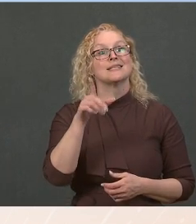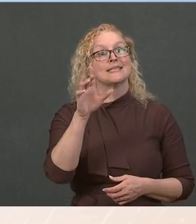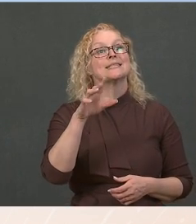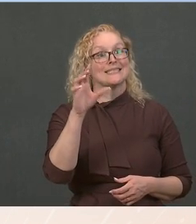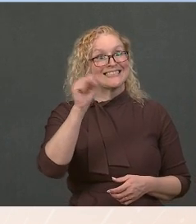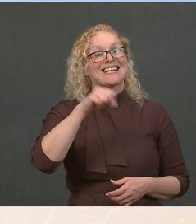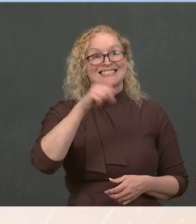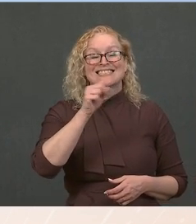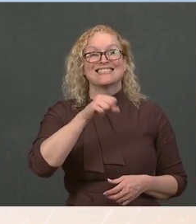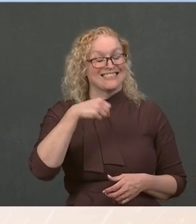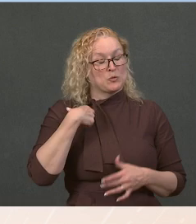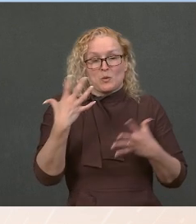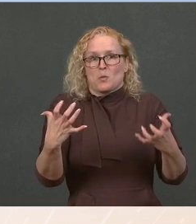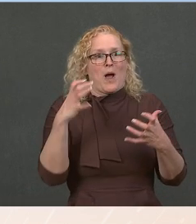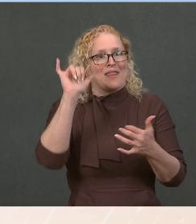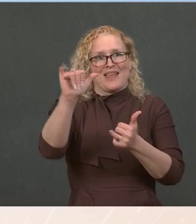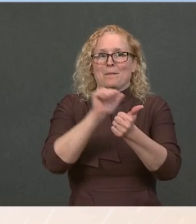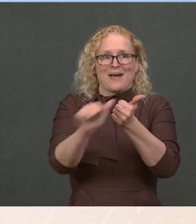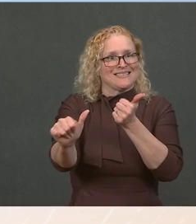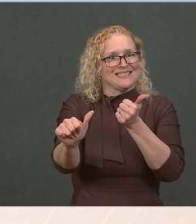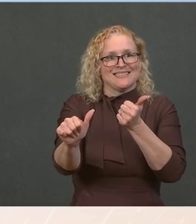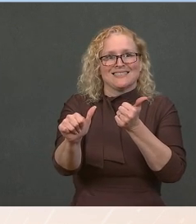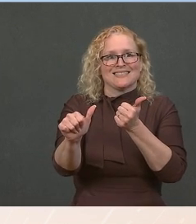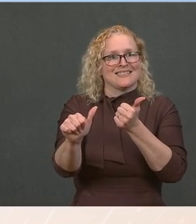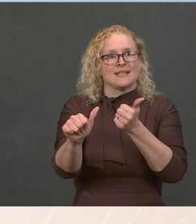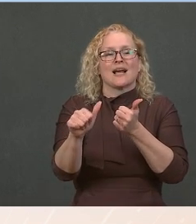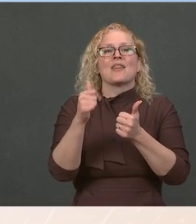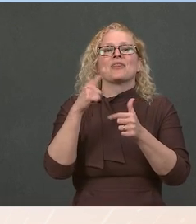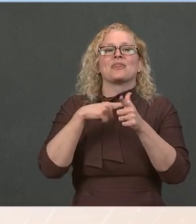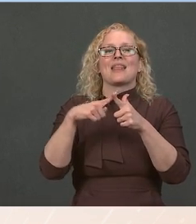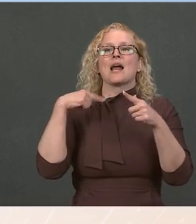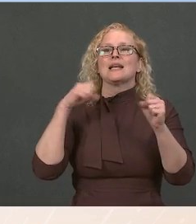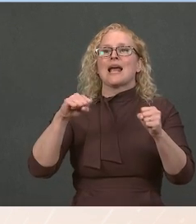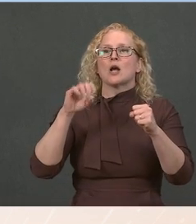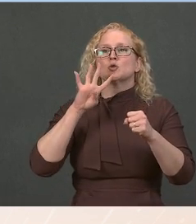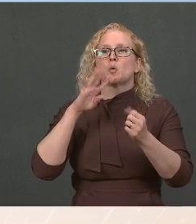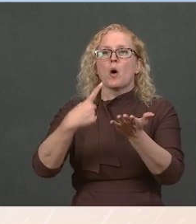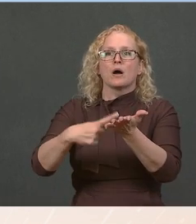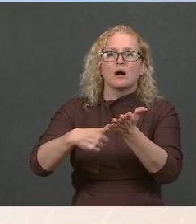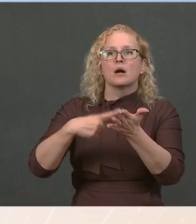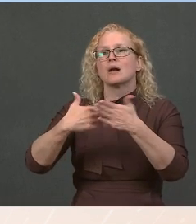so we can talk about the next steps after that happens. But I would -- I also would say to you, Zolan,